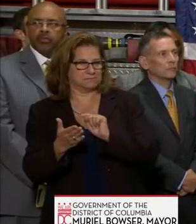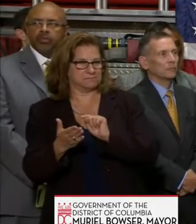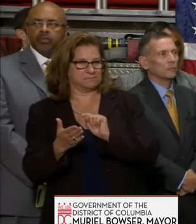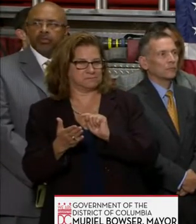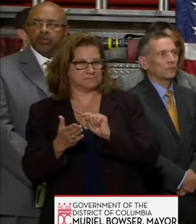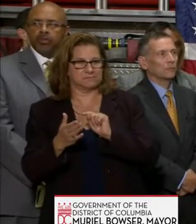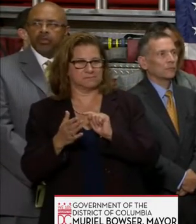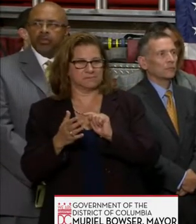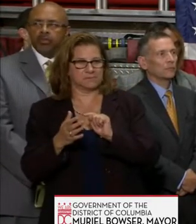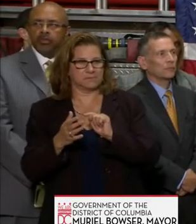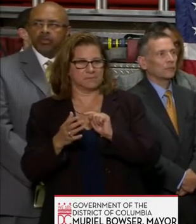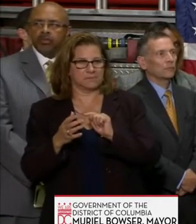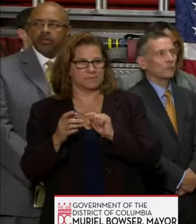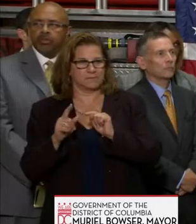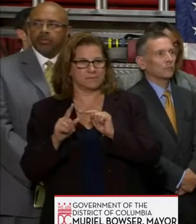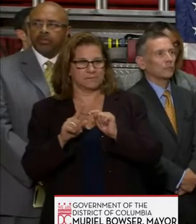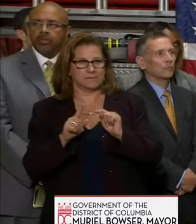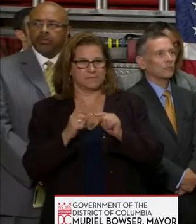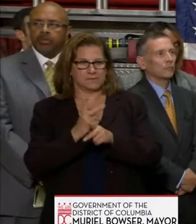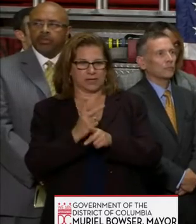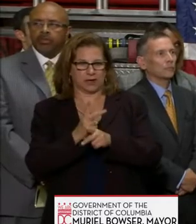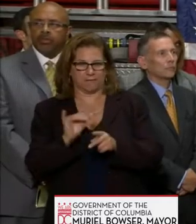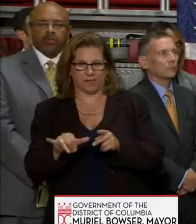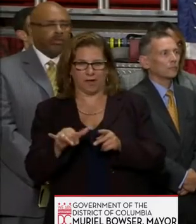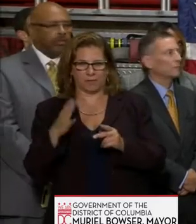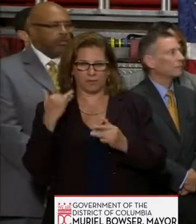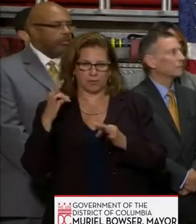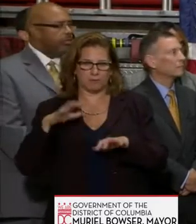THOSE NECESSARY PRECAUTIONS. >> MAYOR: THANK YOU.